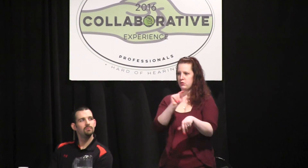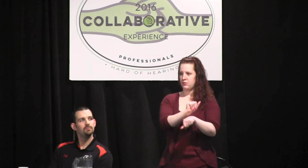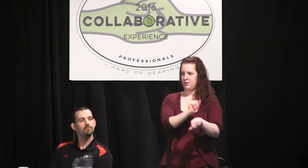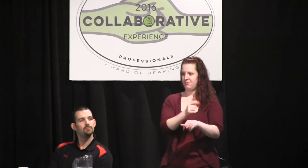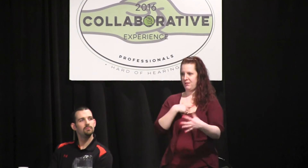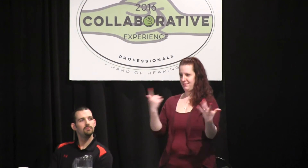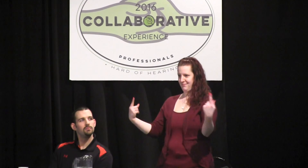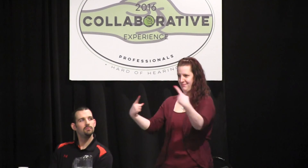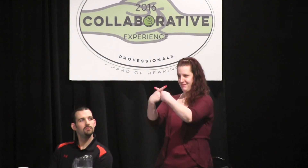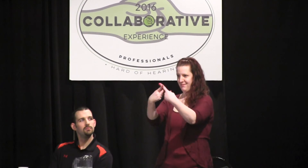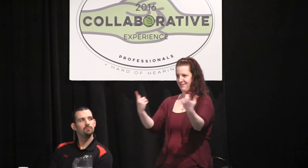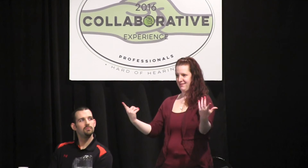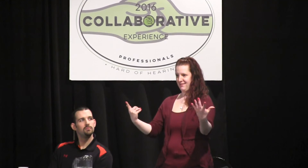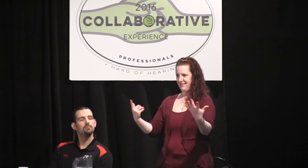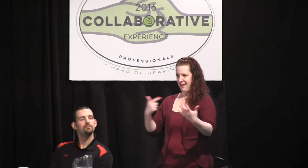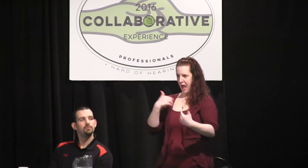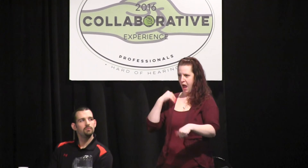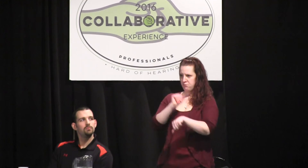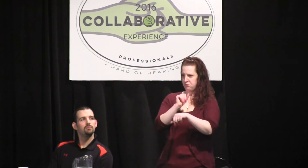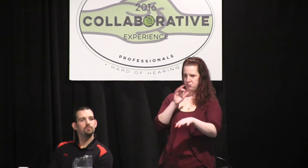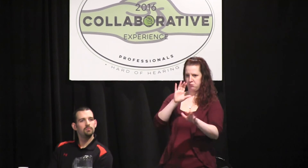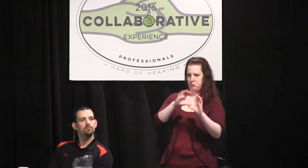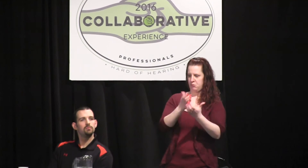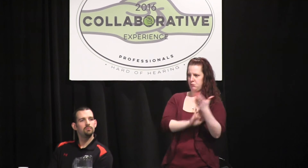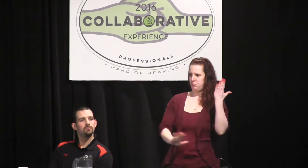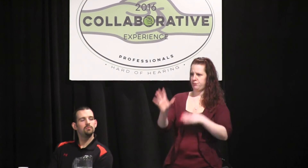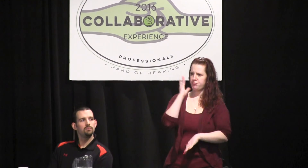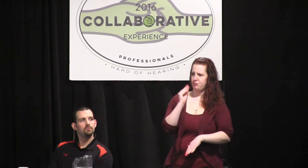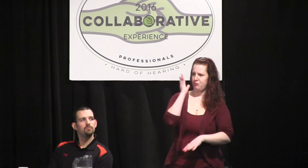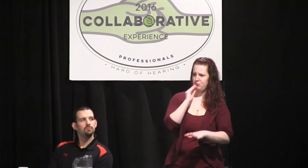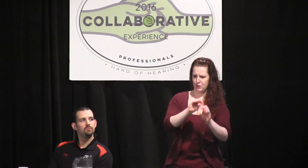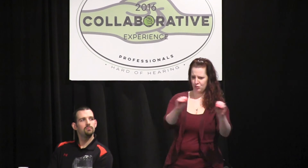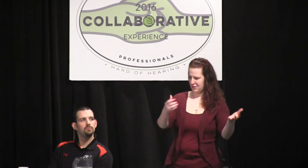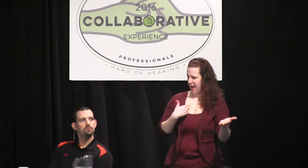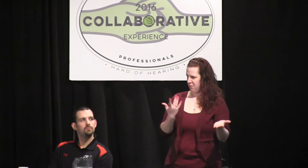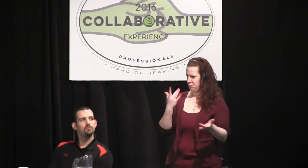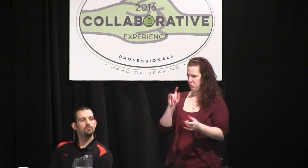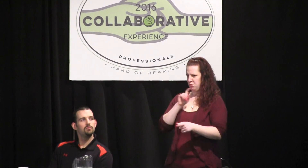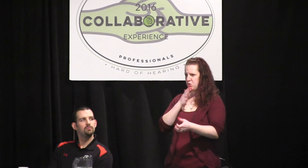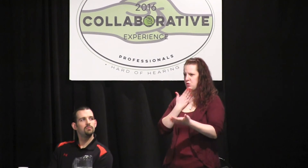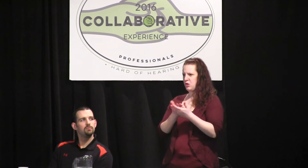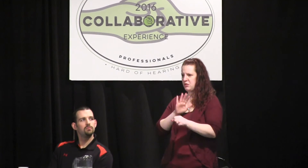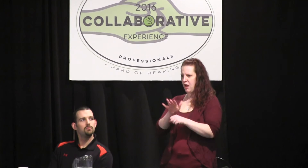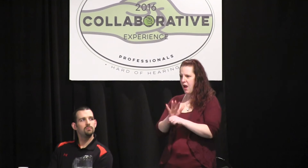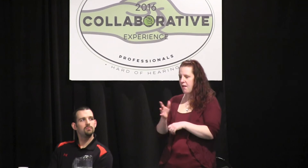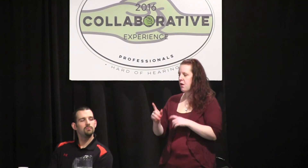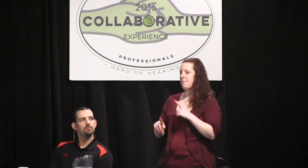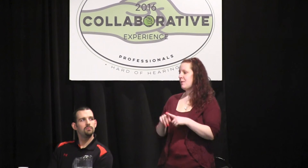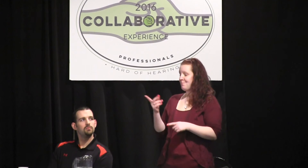well, how do I get the experience on the job without having a job? Seemed a little bit like cart before the horse, but, you know, in college,